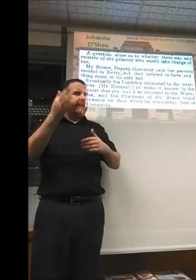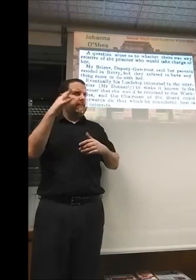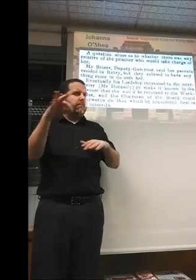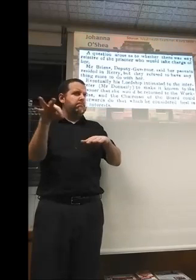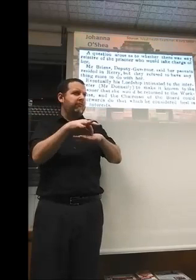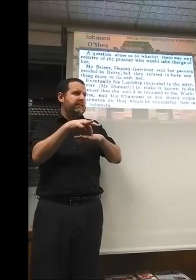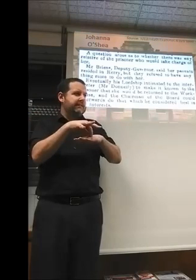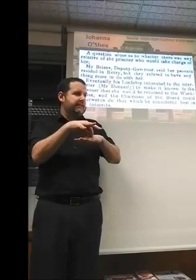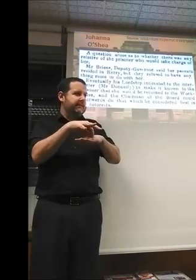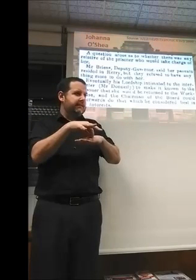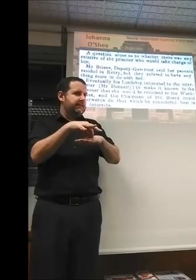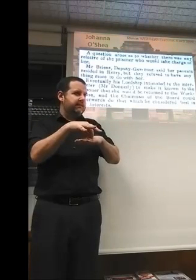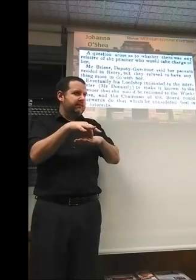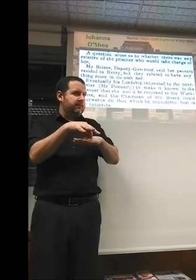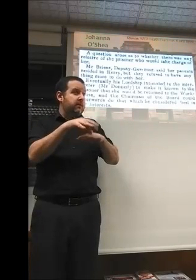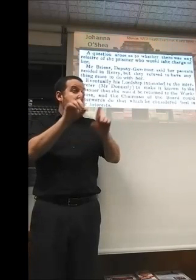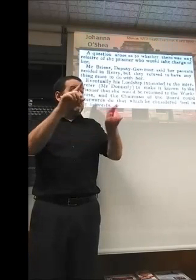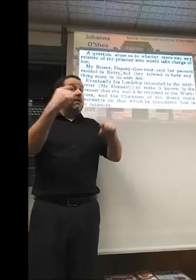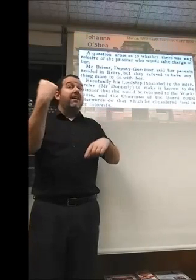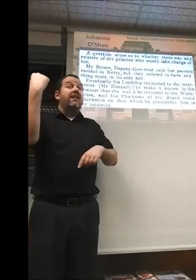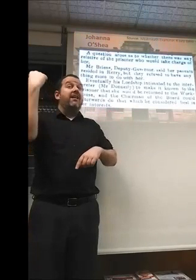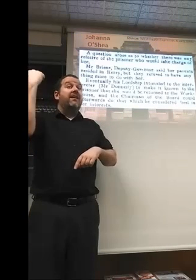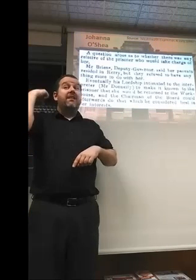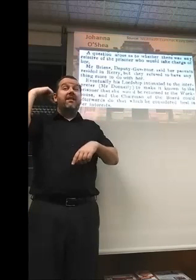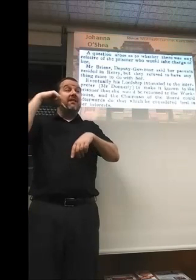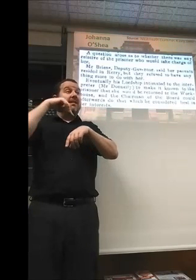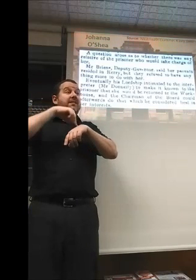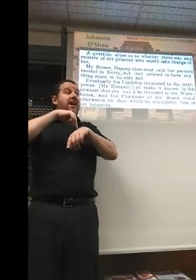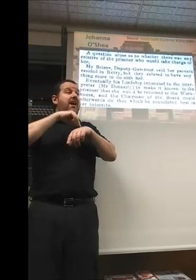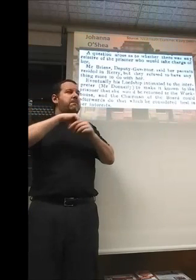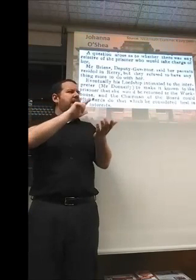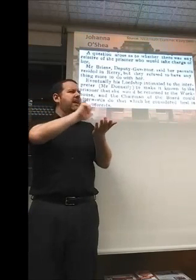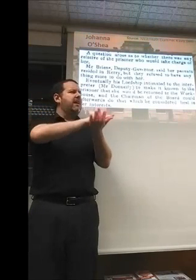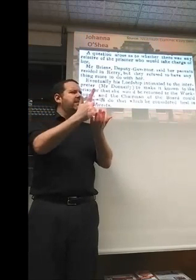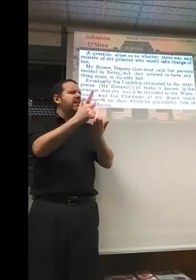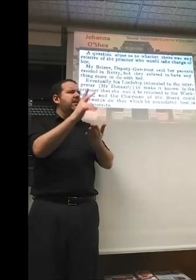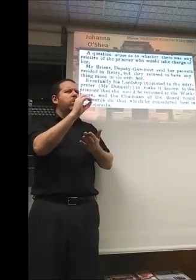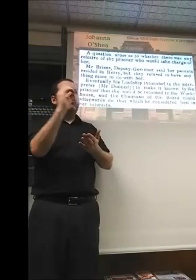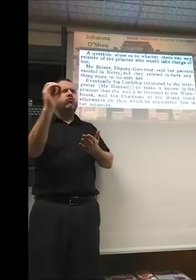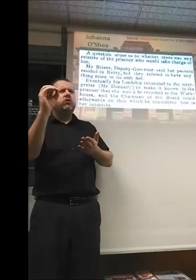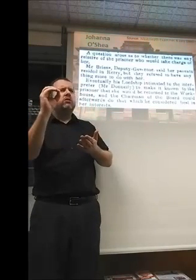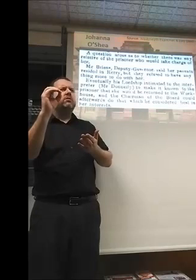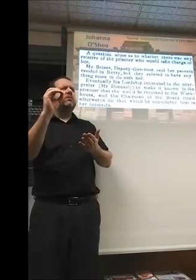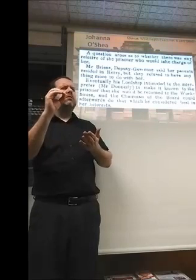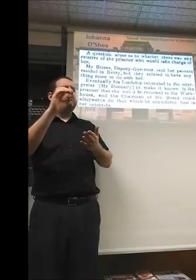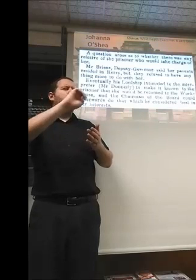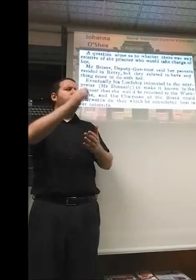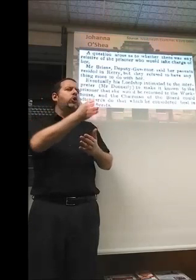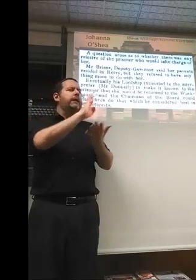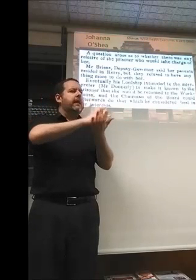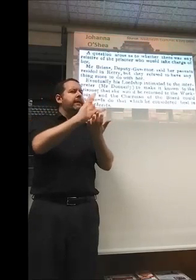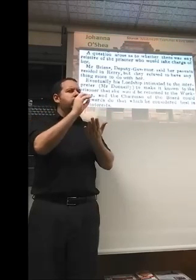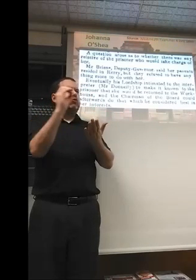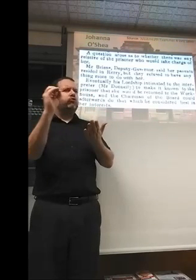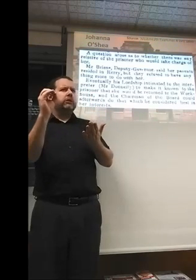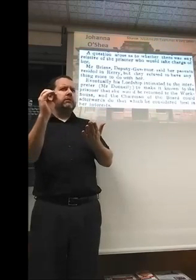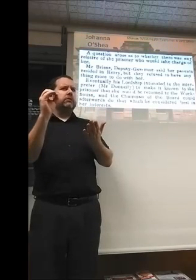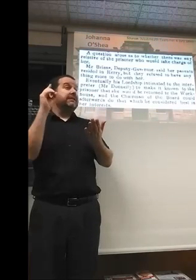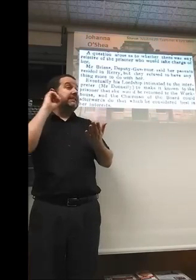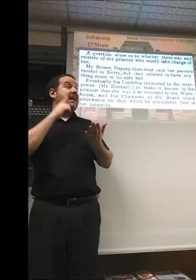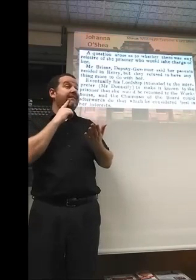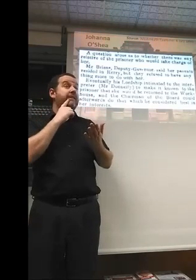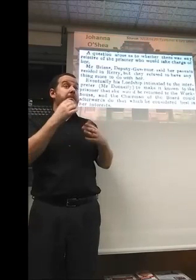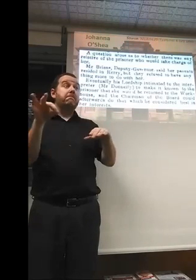So he was brought to the court to decide whether he was guilty or not.